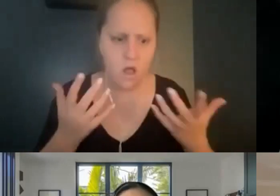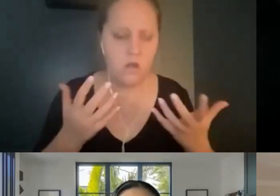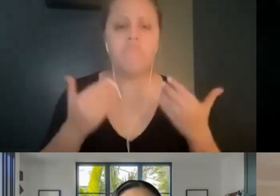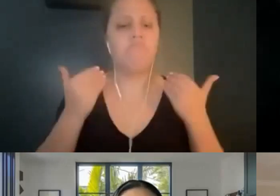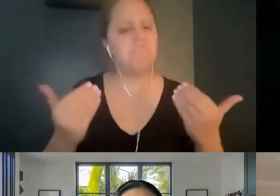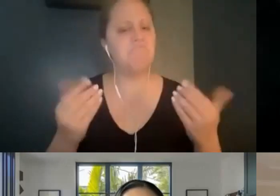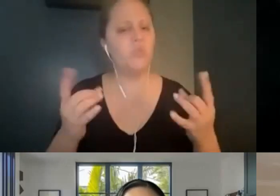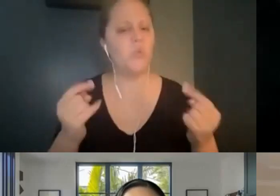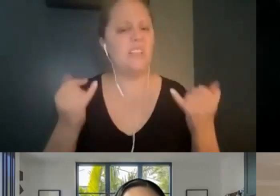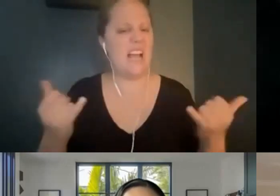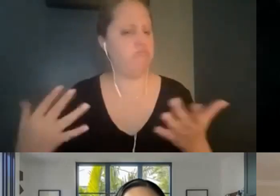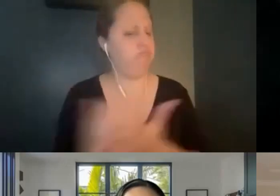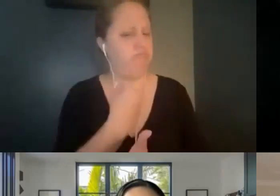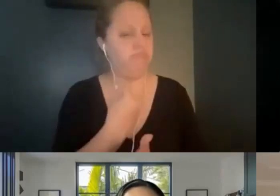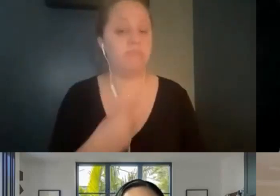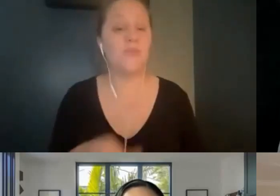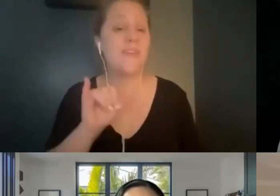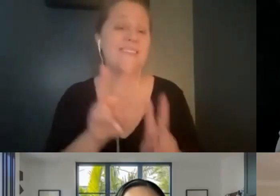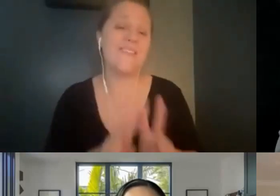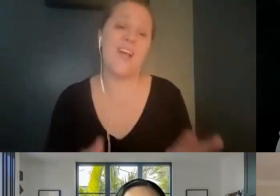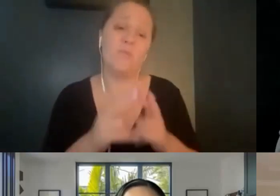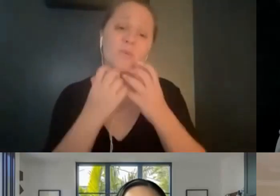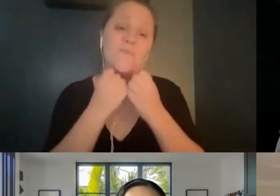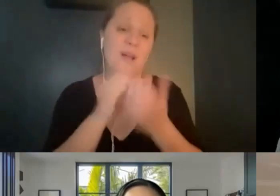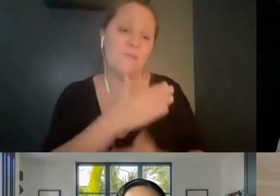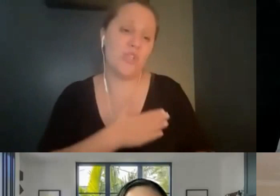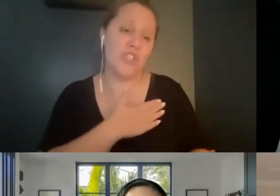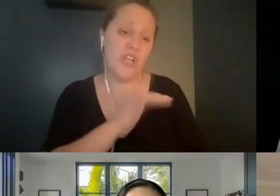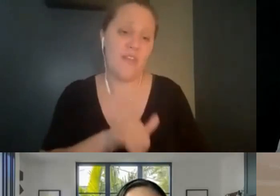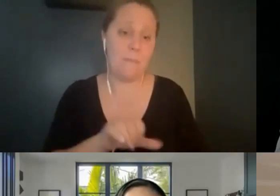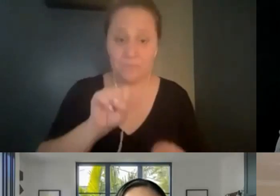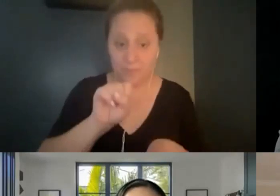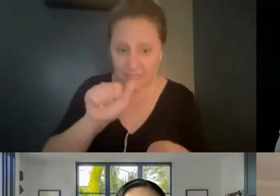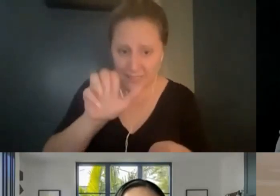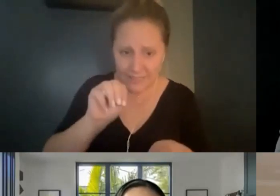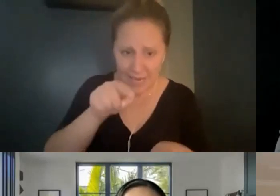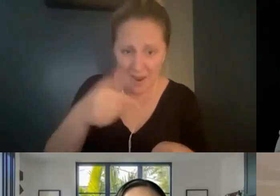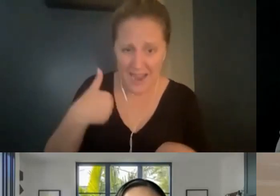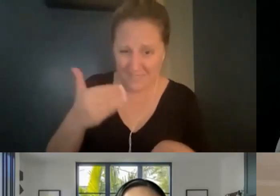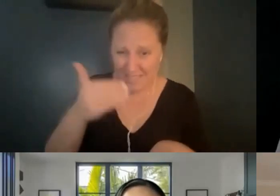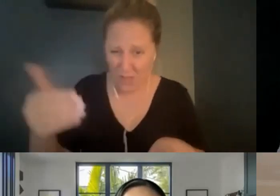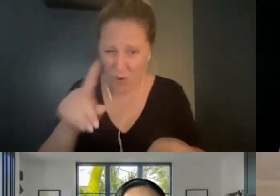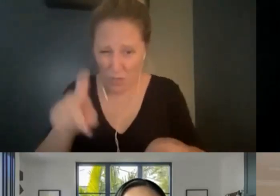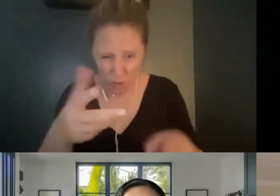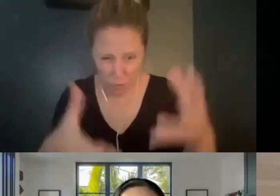So, very valuable. I appreciate all of that. Sam, did you want to add any of that or can I ask you my next question? Sam: Go ahead and ask.